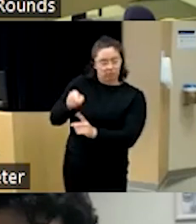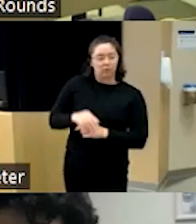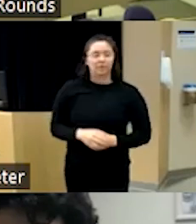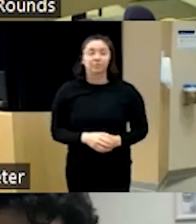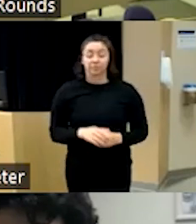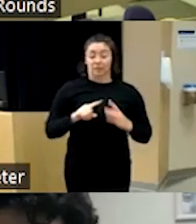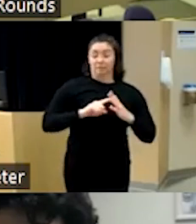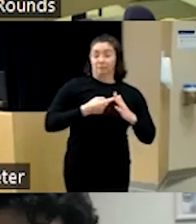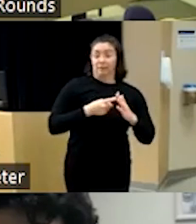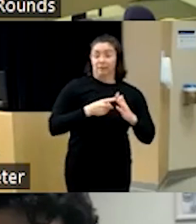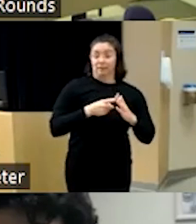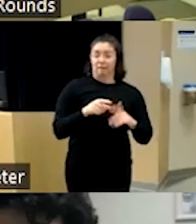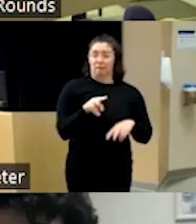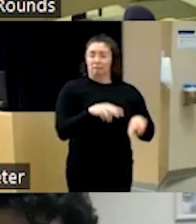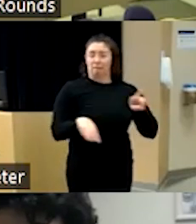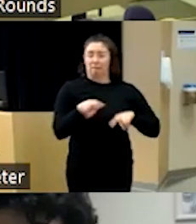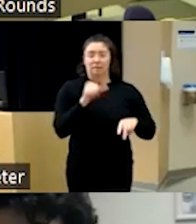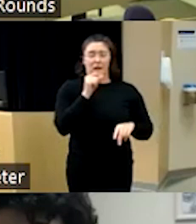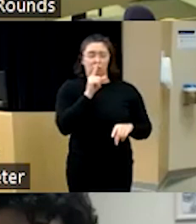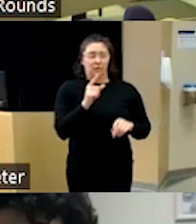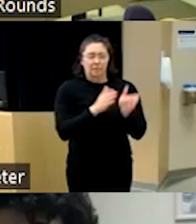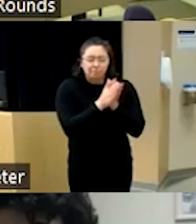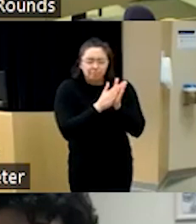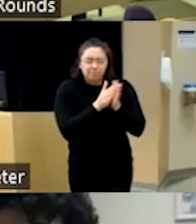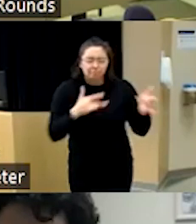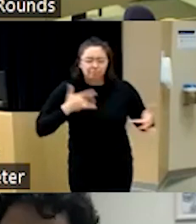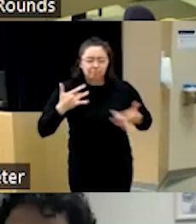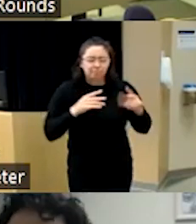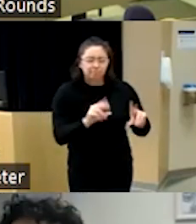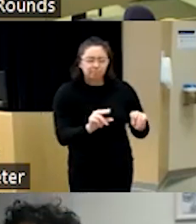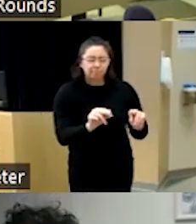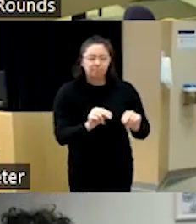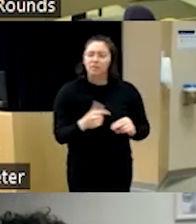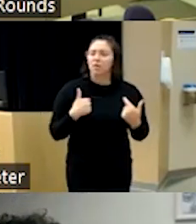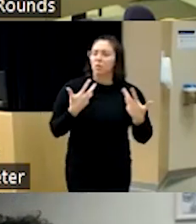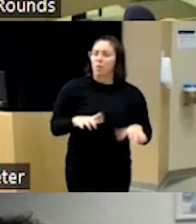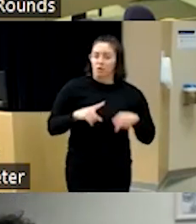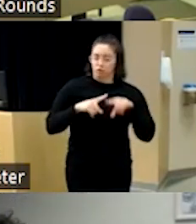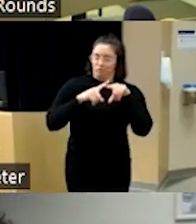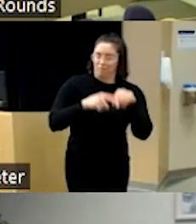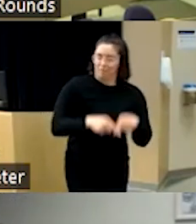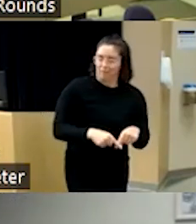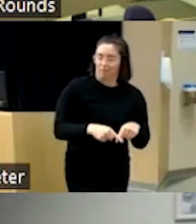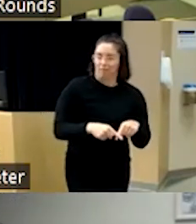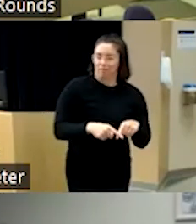I was not too enthusiastic about it because I don't want this dependency on someone else